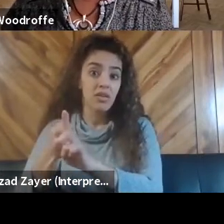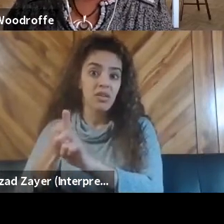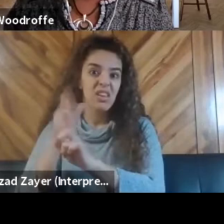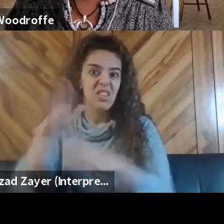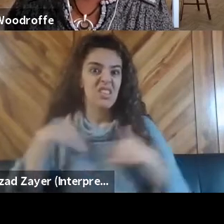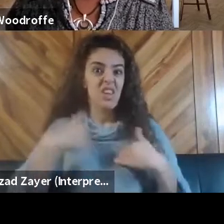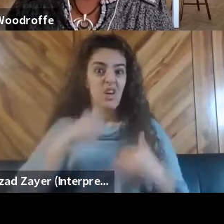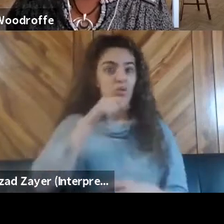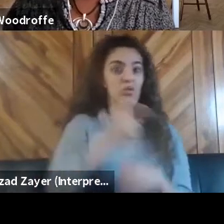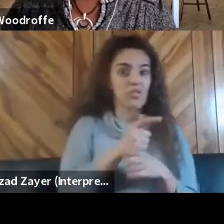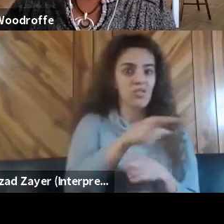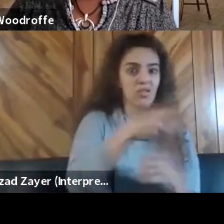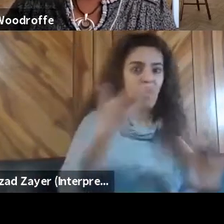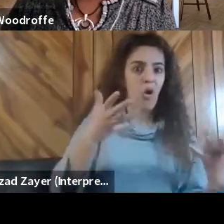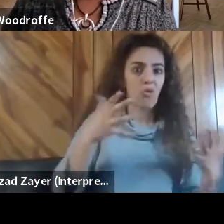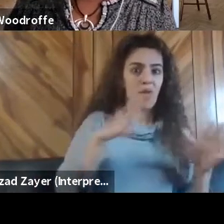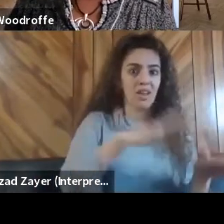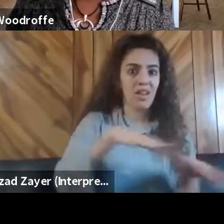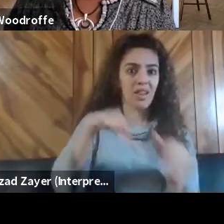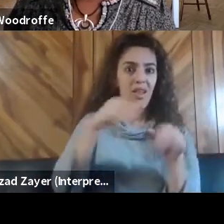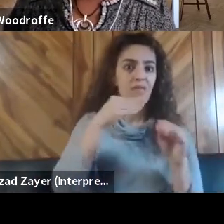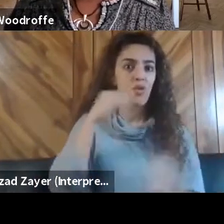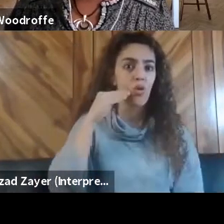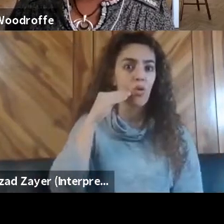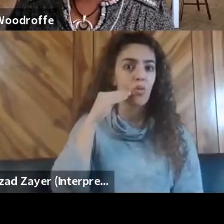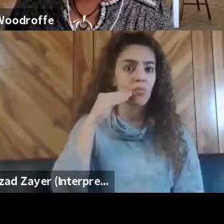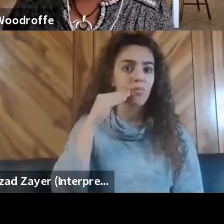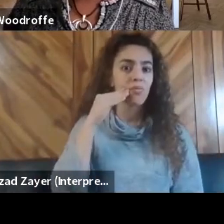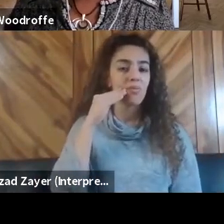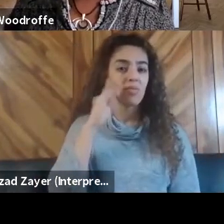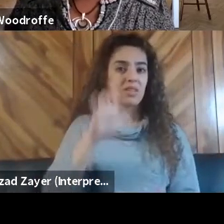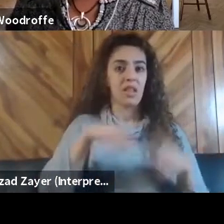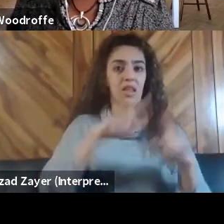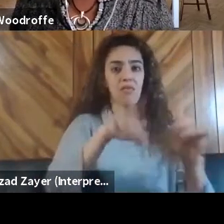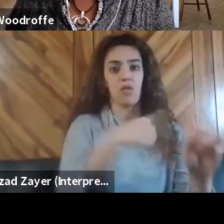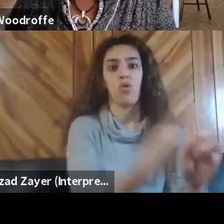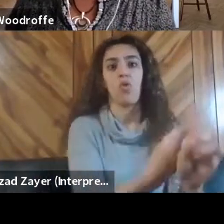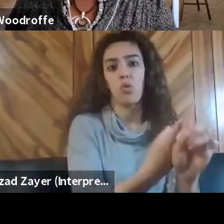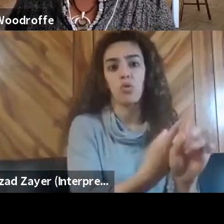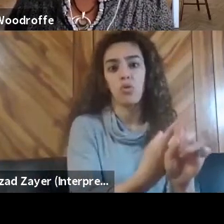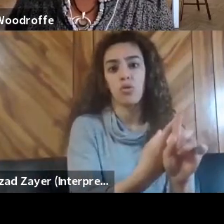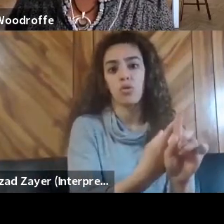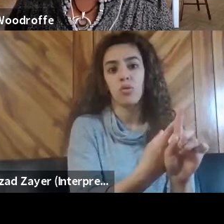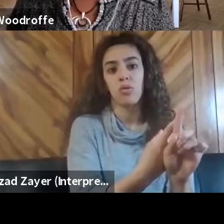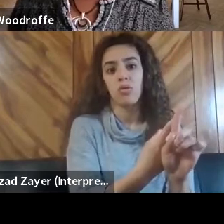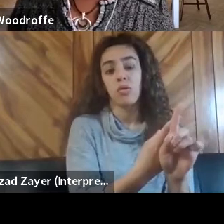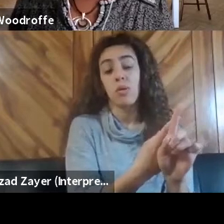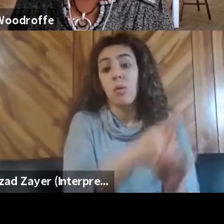home to live on her own before he left. But he's doing it and